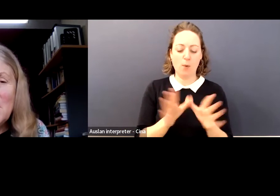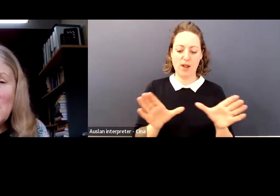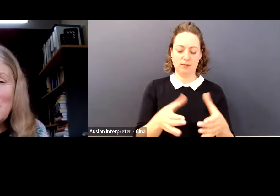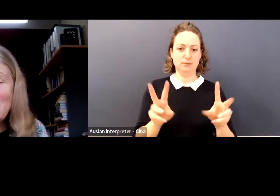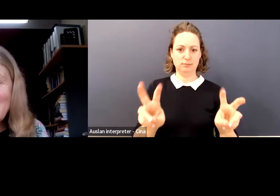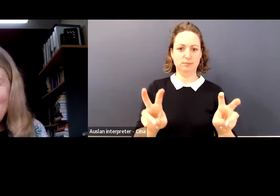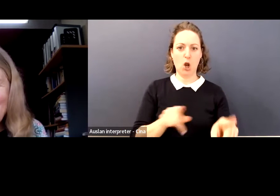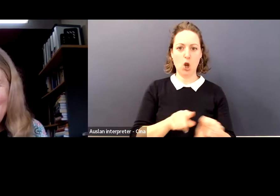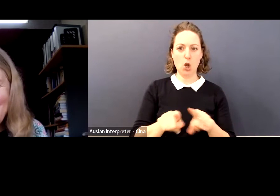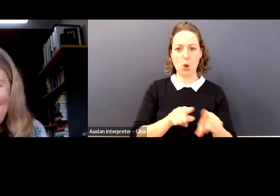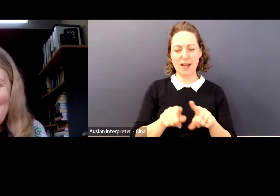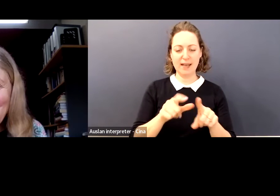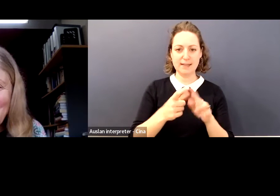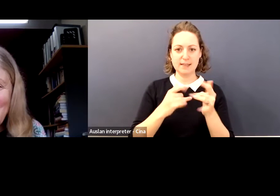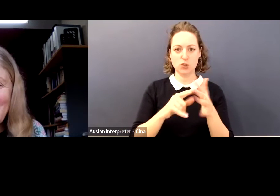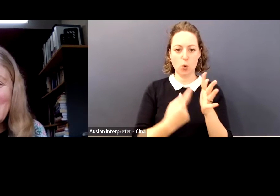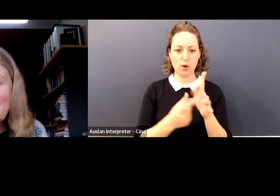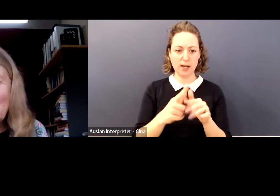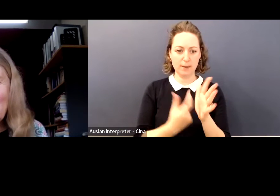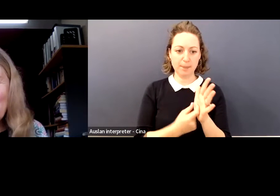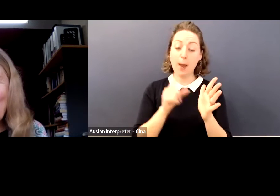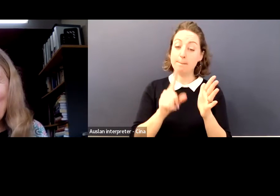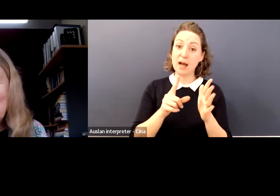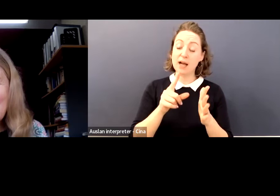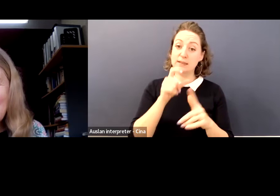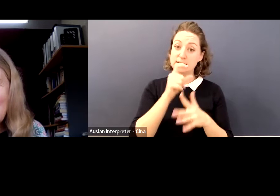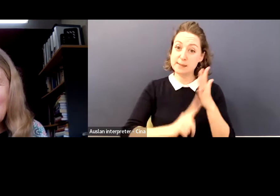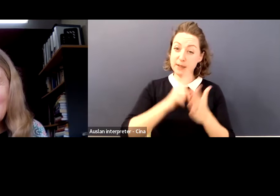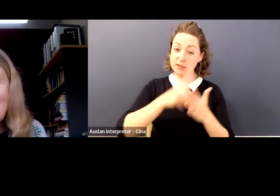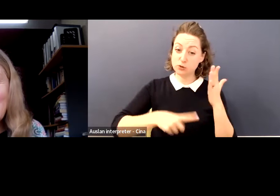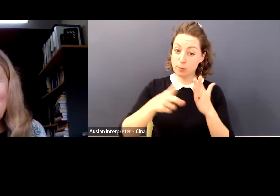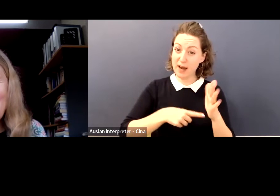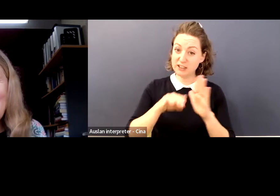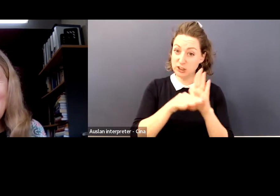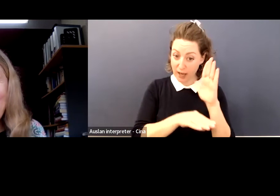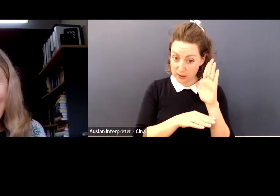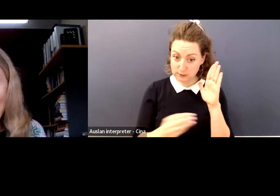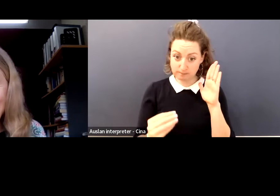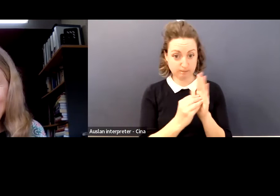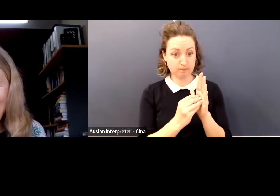In terms of the Disability Discrimination Act, part of what we consider for learning